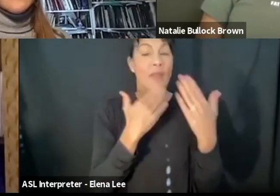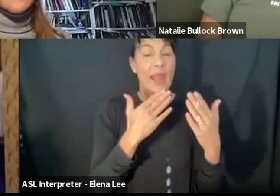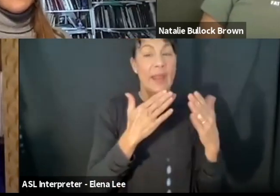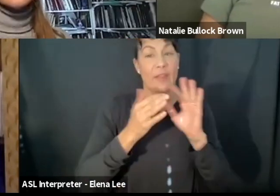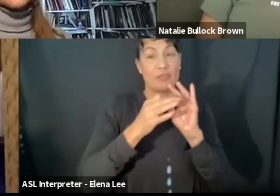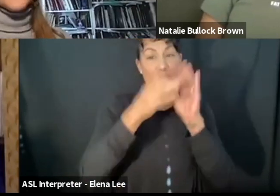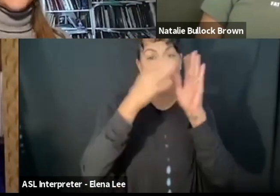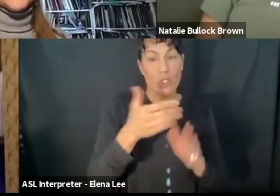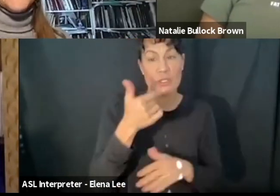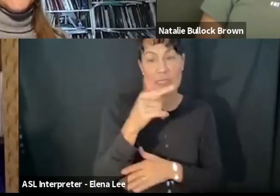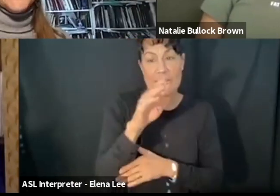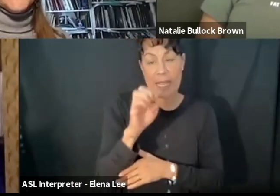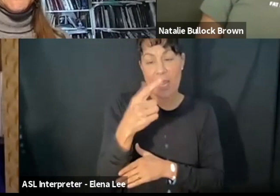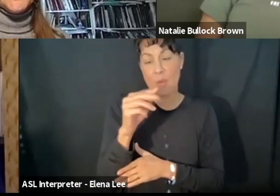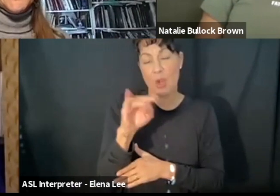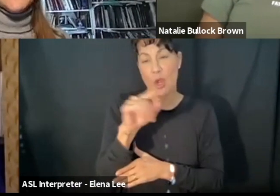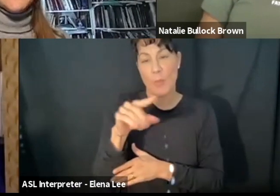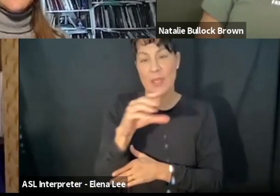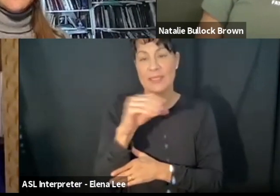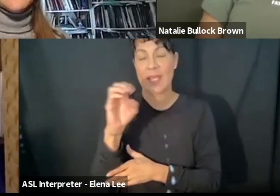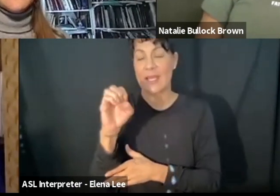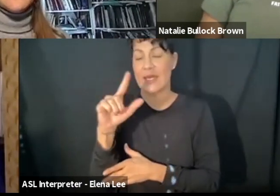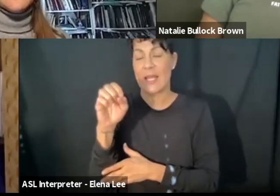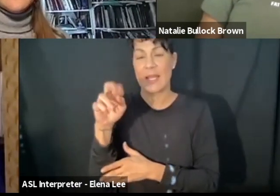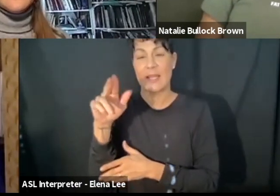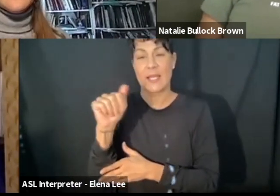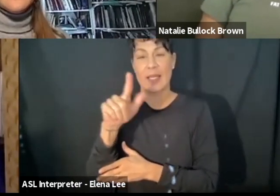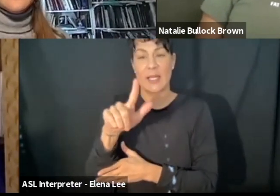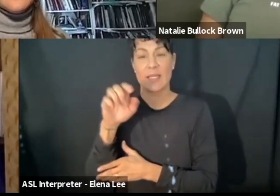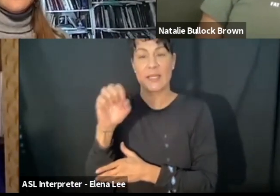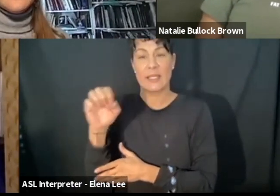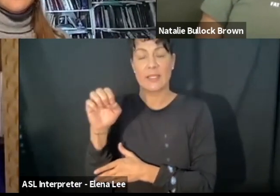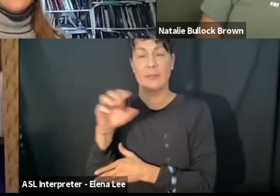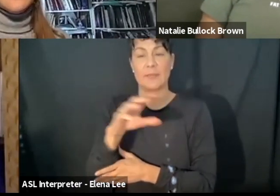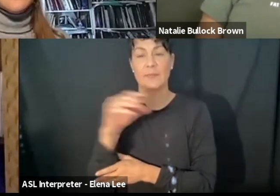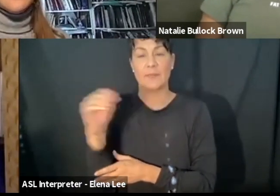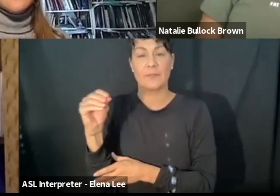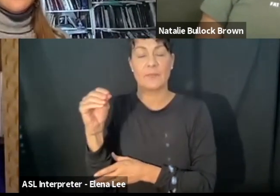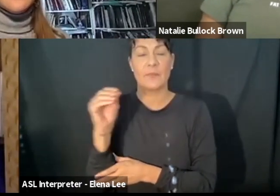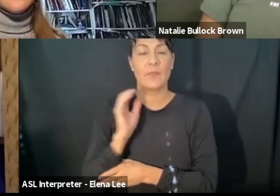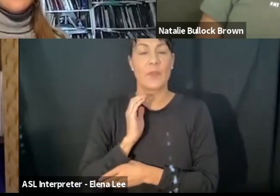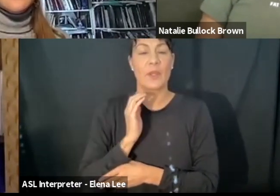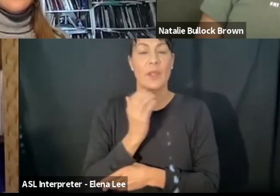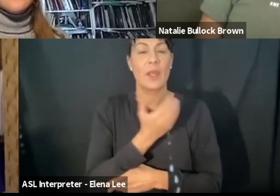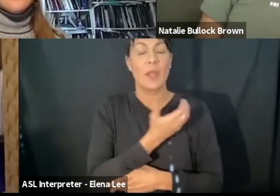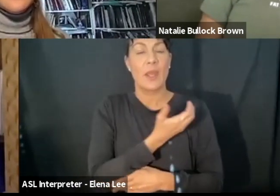Gabe Gomez, and Elena Lee. And our live captioner, Romana McGinnis,